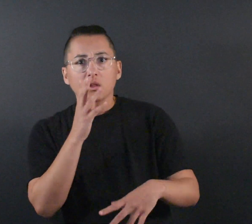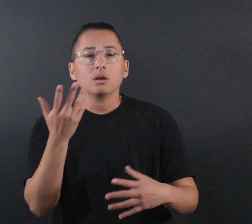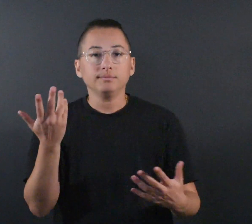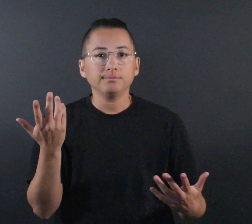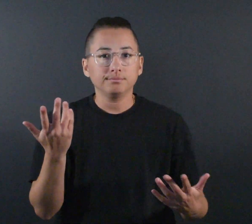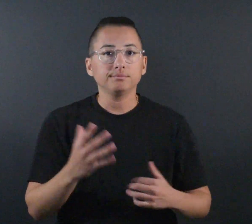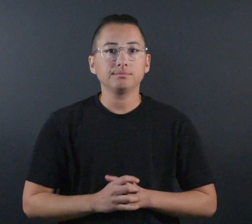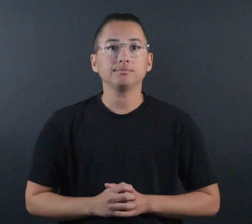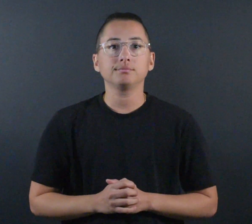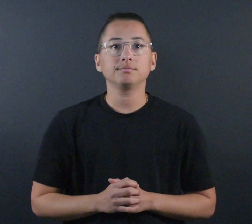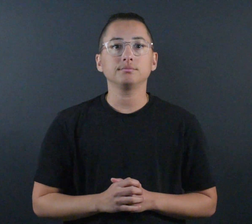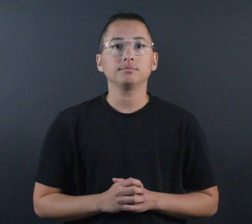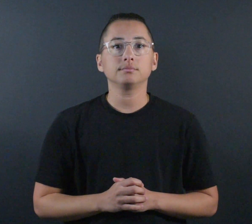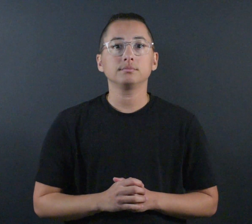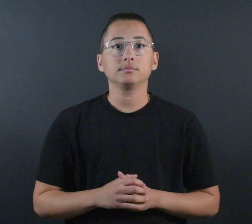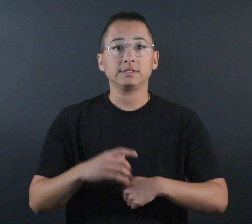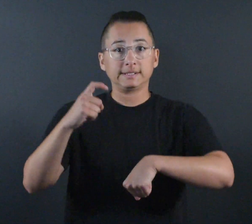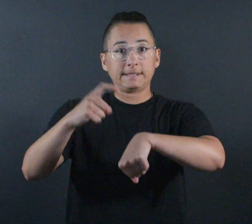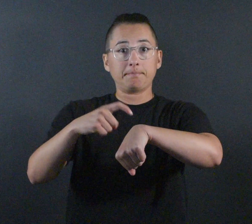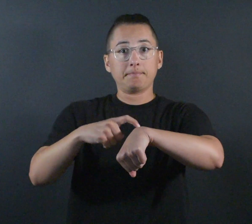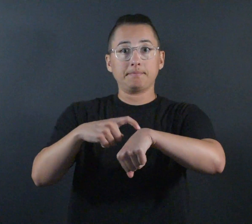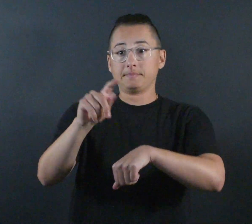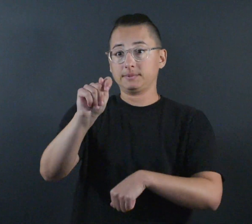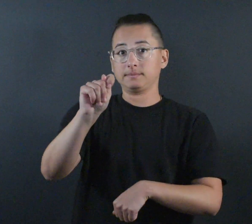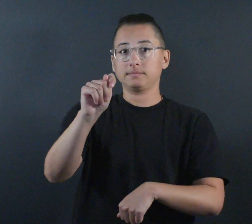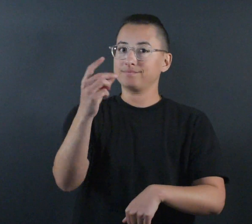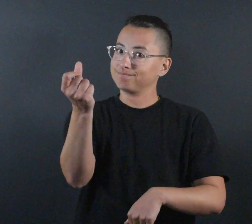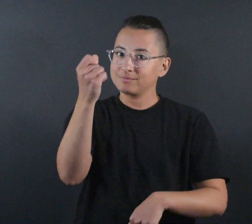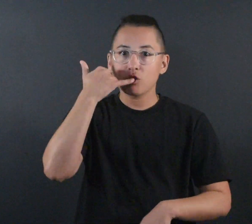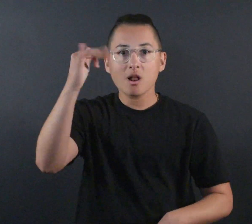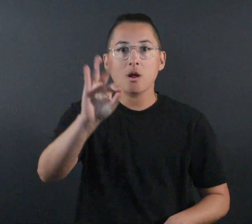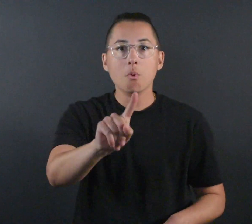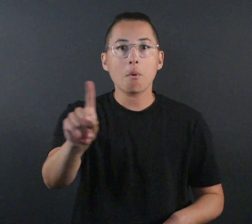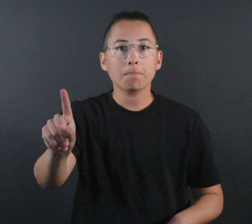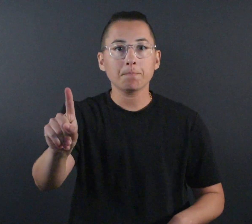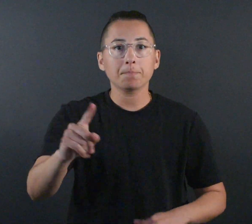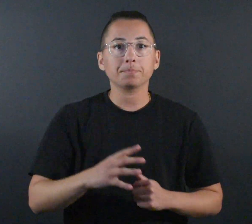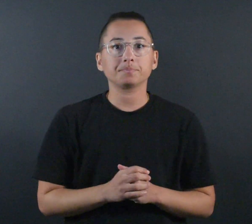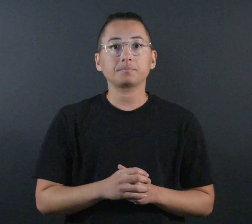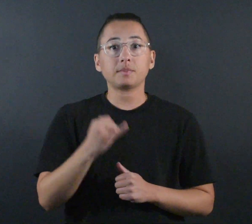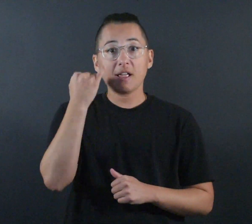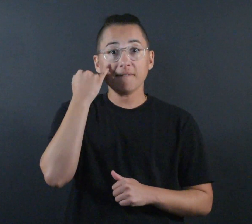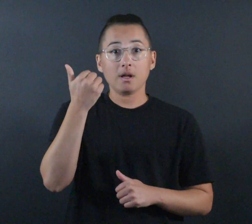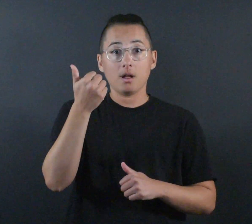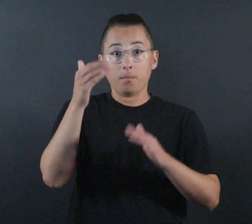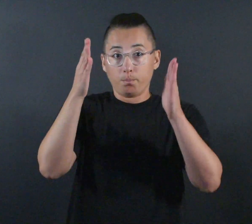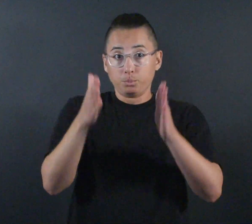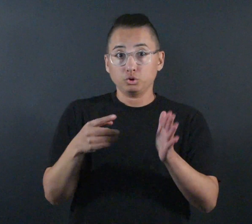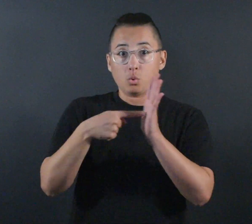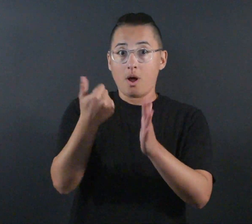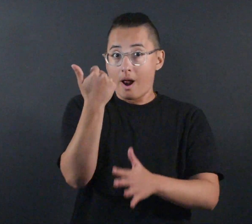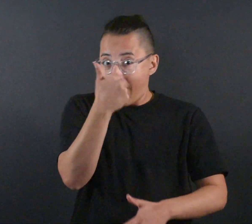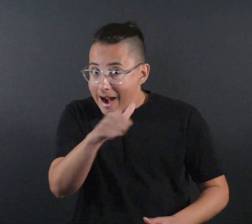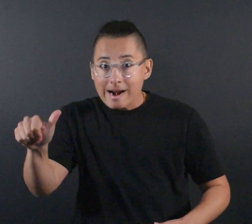or are they are they hard to understand? T – Time to call 9-1-1. If the person shows ANY